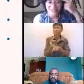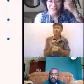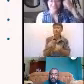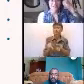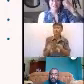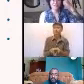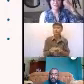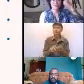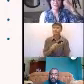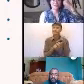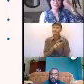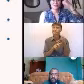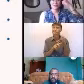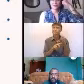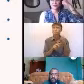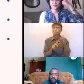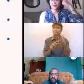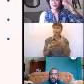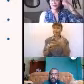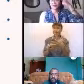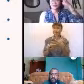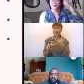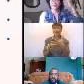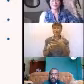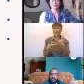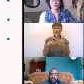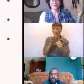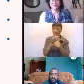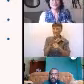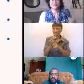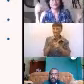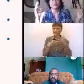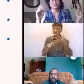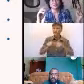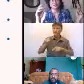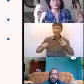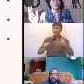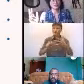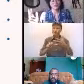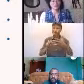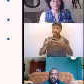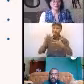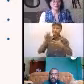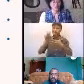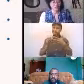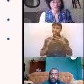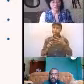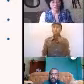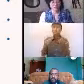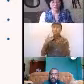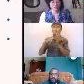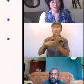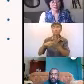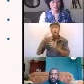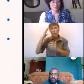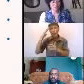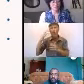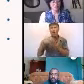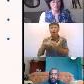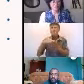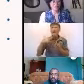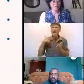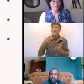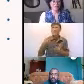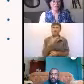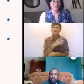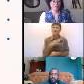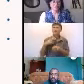that have diversity roles in, whether it's like a diversity officer, and that one individual